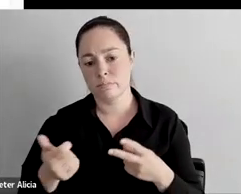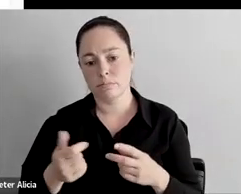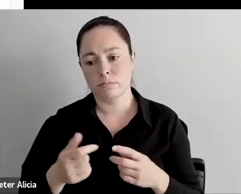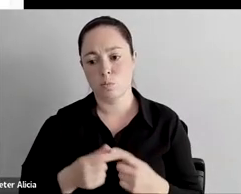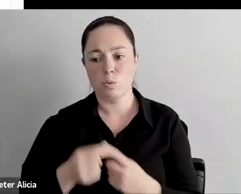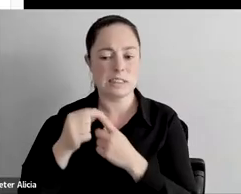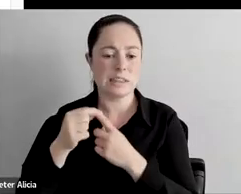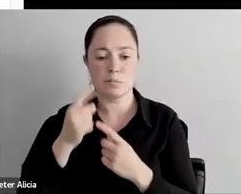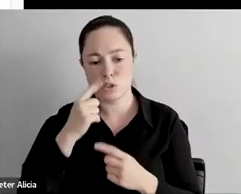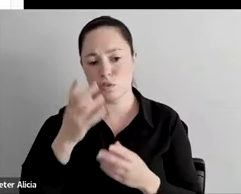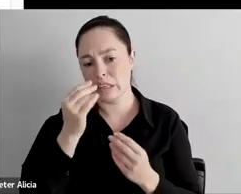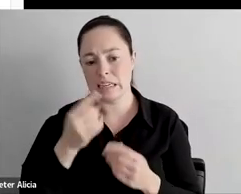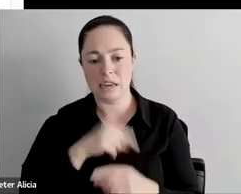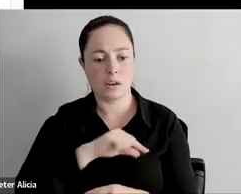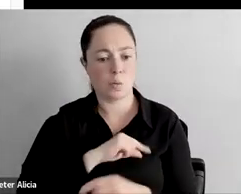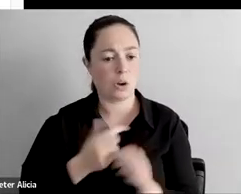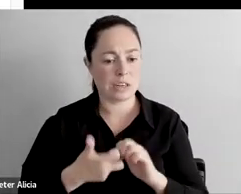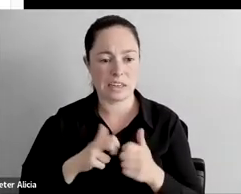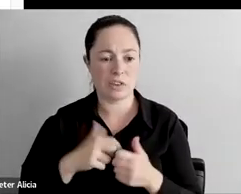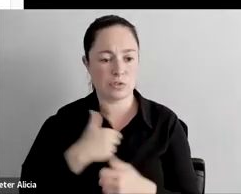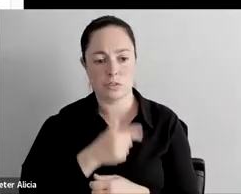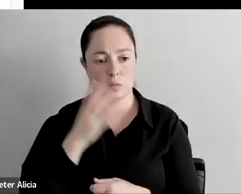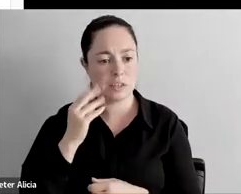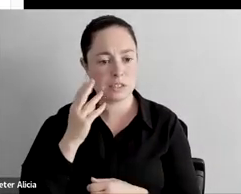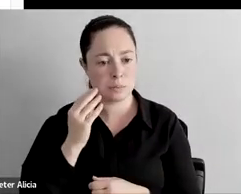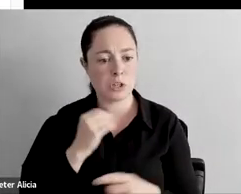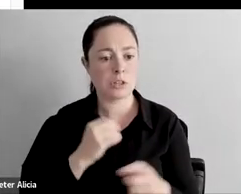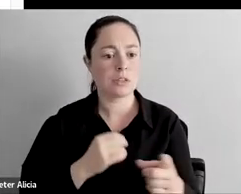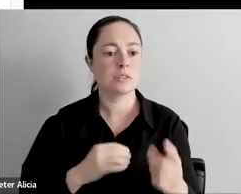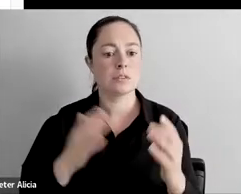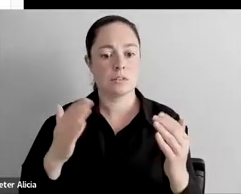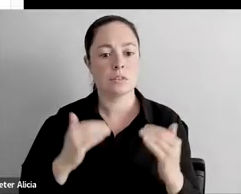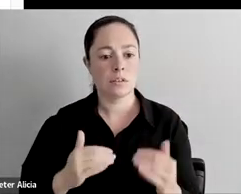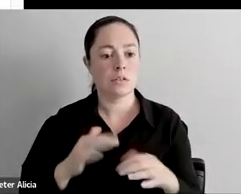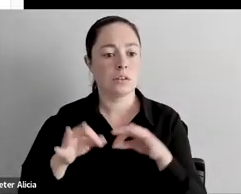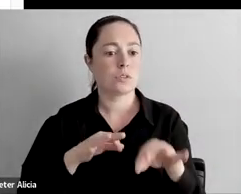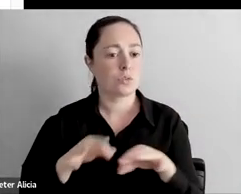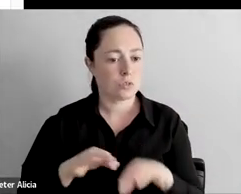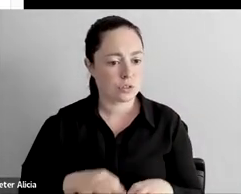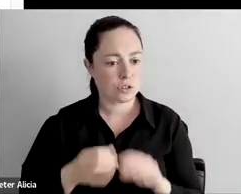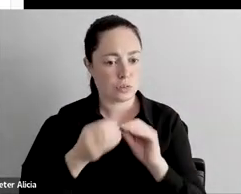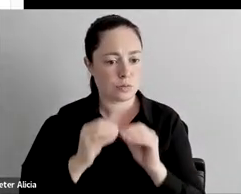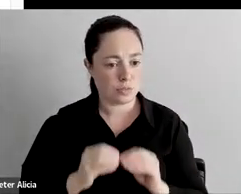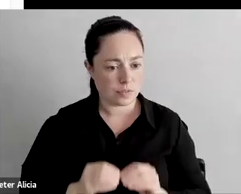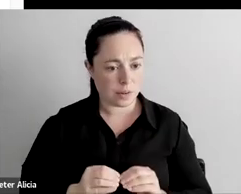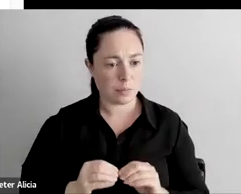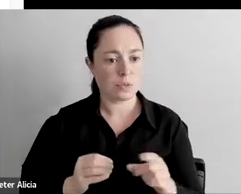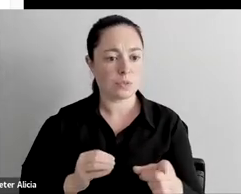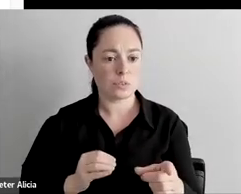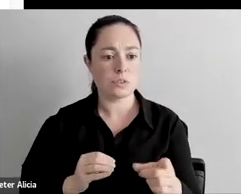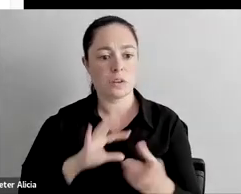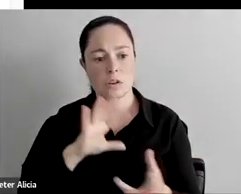and here our box of descriptive statistics for the United States is telling us the total number of adults